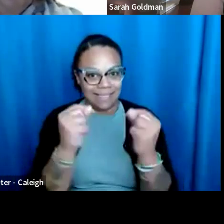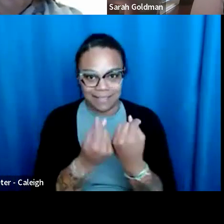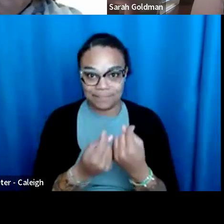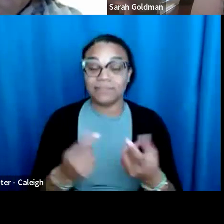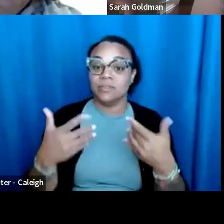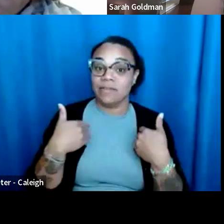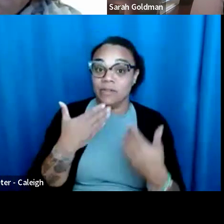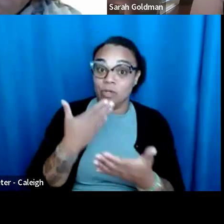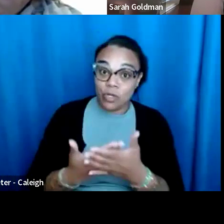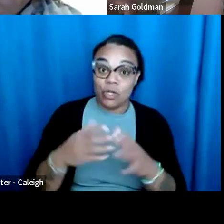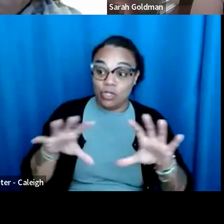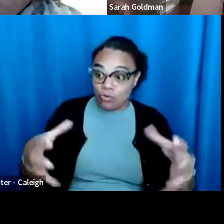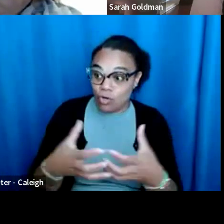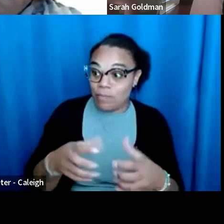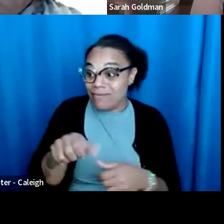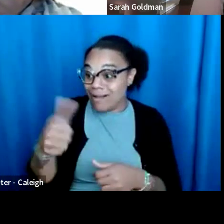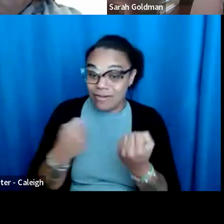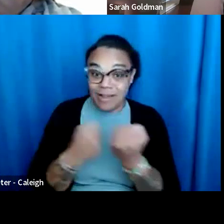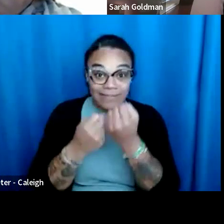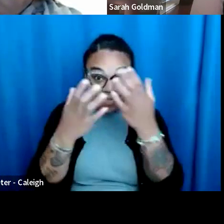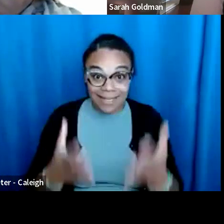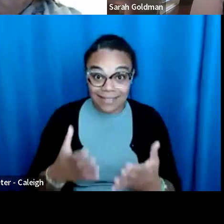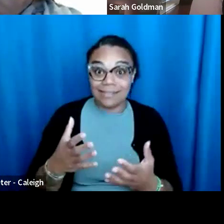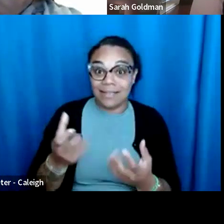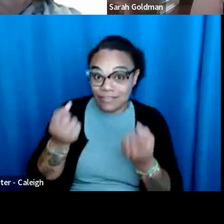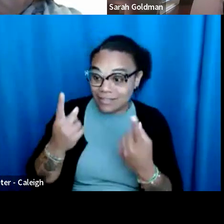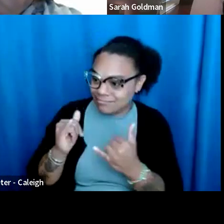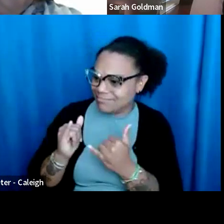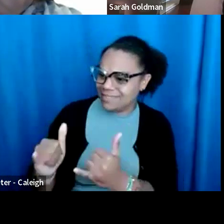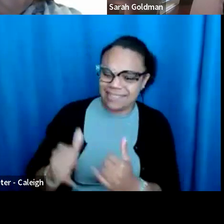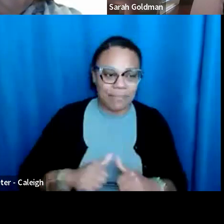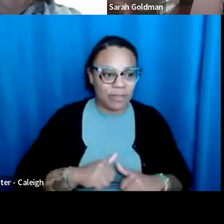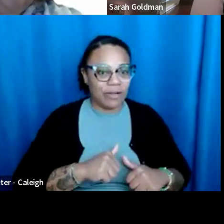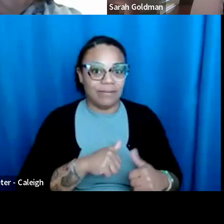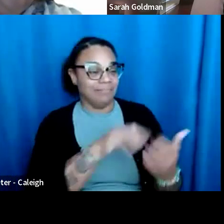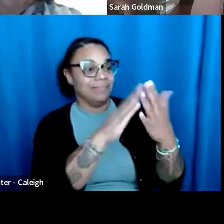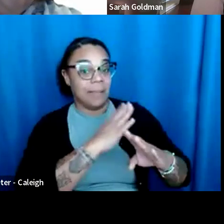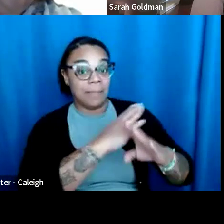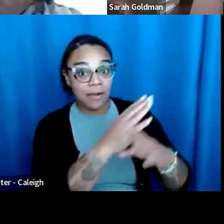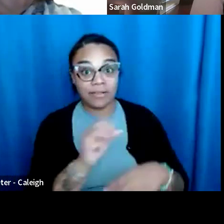to know that they're facing similar barriers to me, have the same agenda of things that they want advocated for,